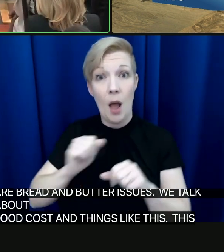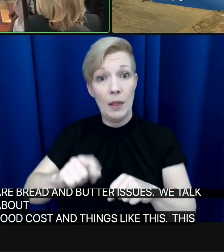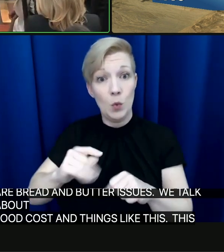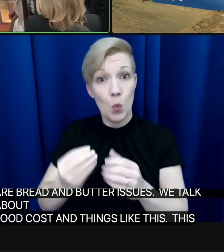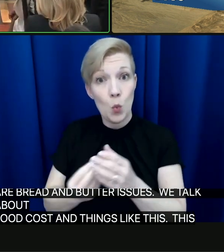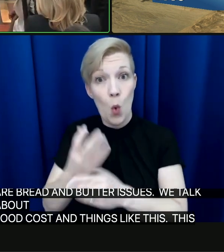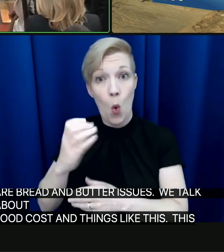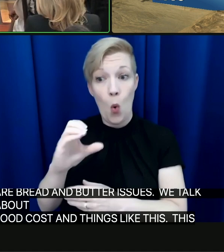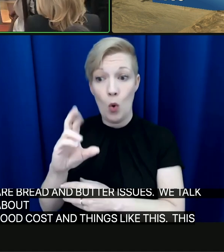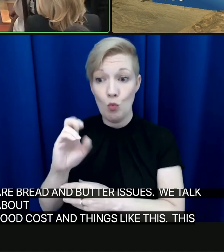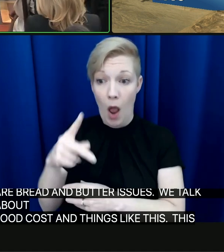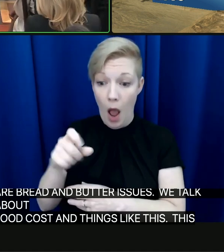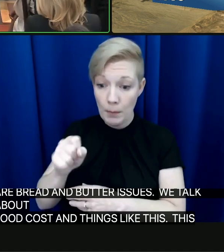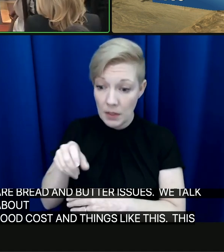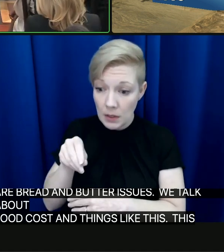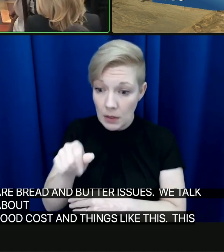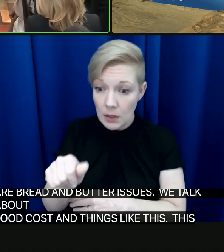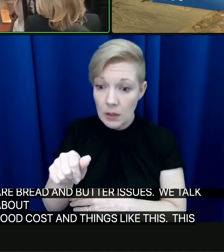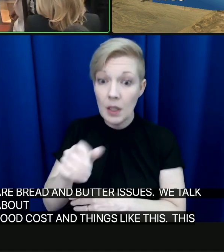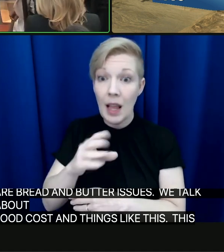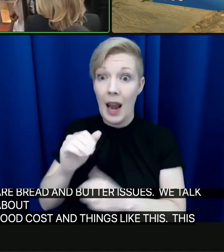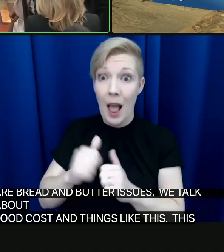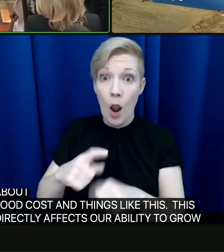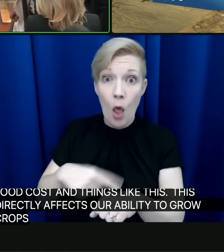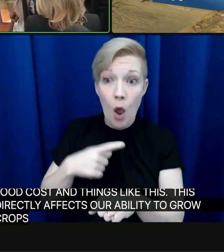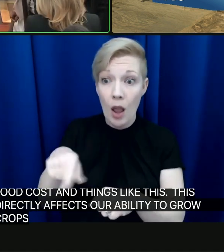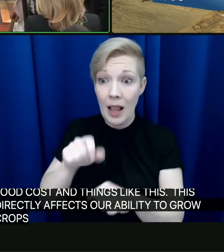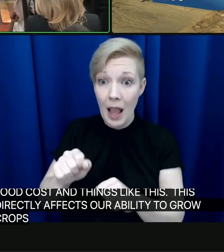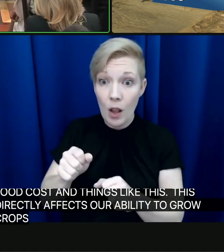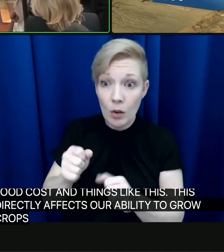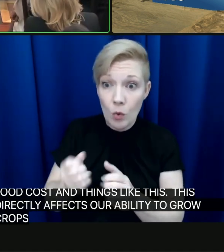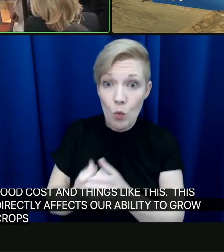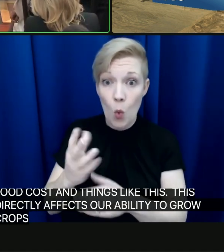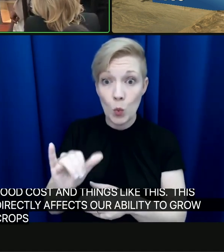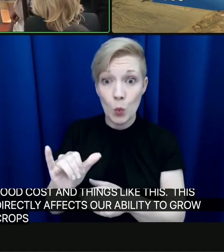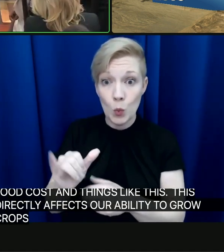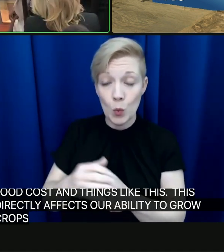and where they're grown and how longer grow. Mr. Mayock: Yeah, it really hits home to the work